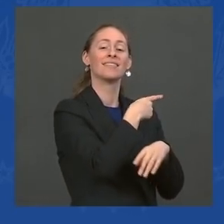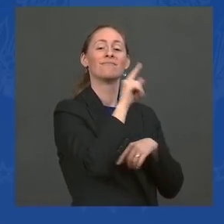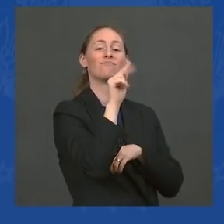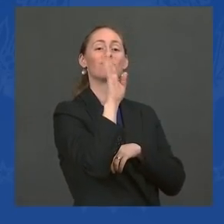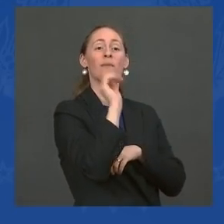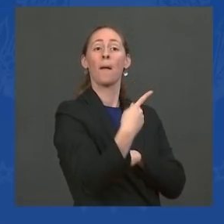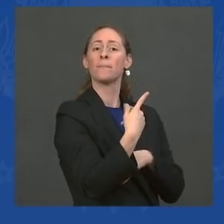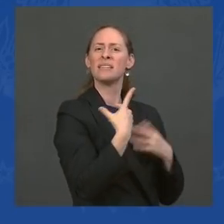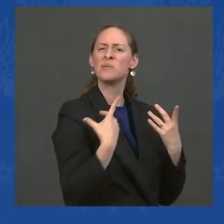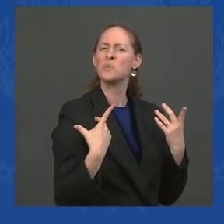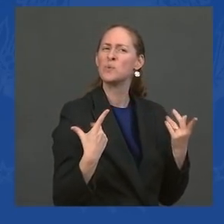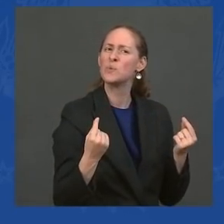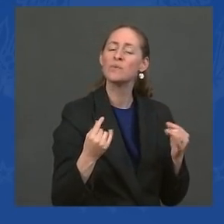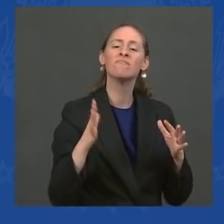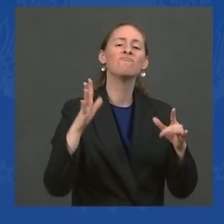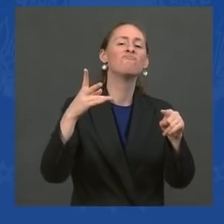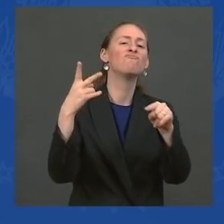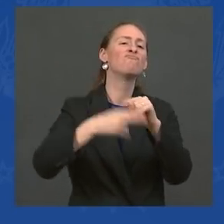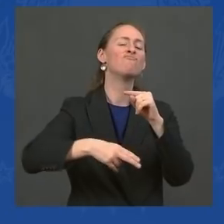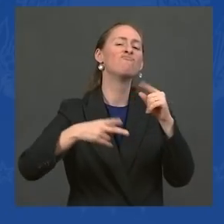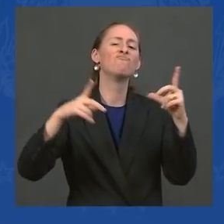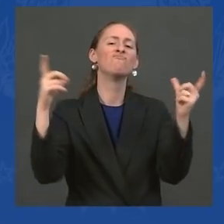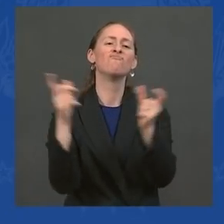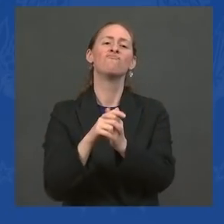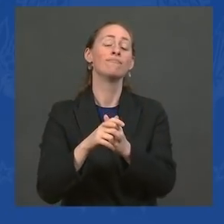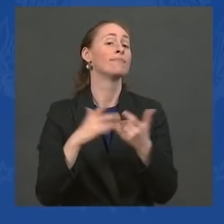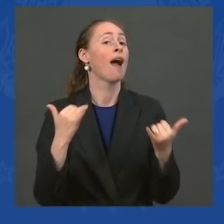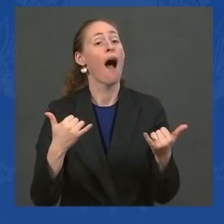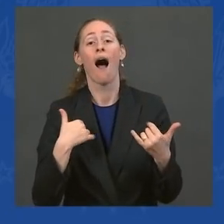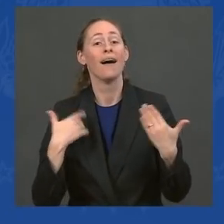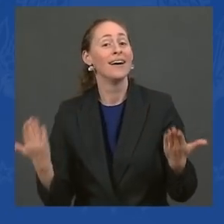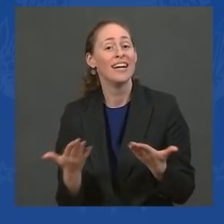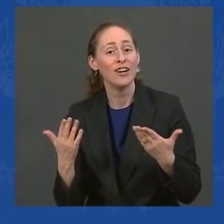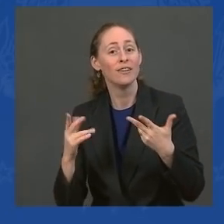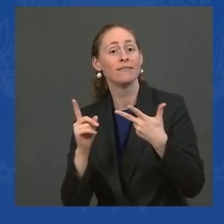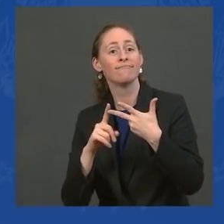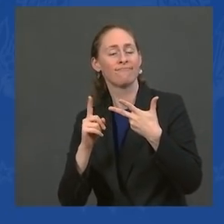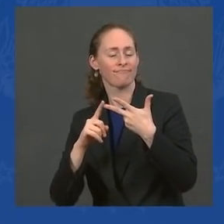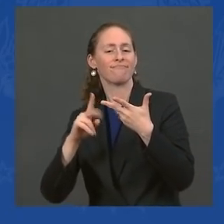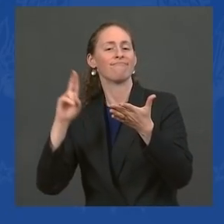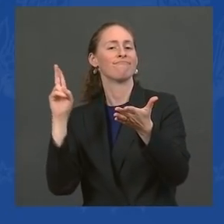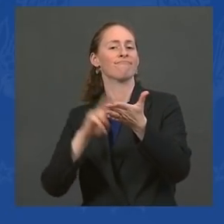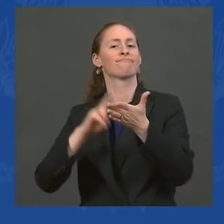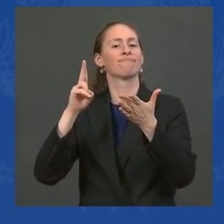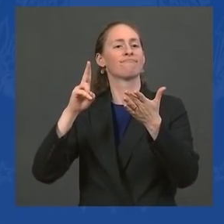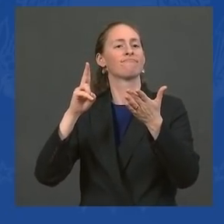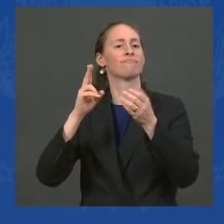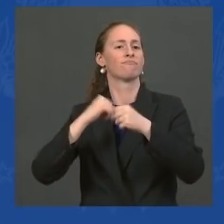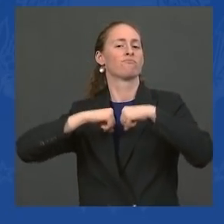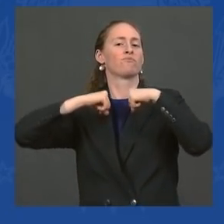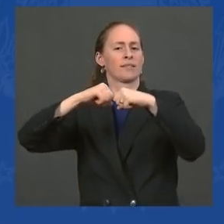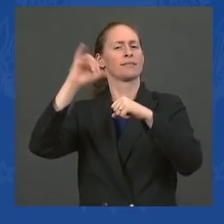The proclamation I'll be signing today is going to restore the protections established by President Obama when this monument was first created.